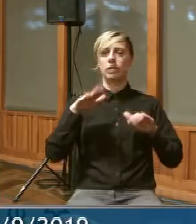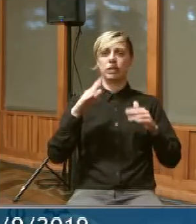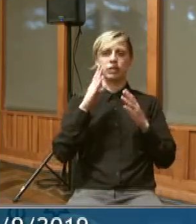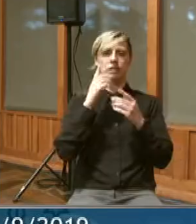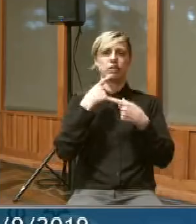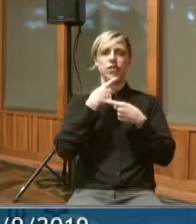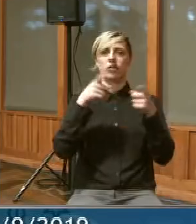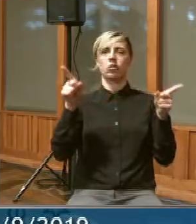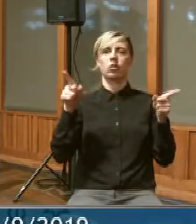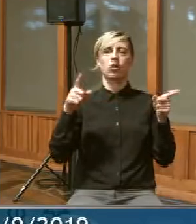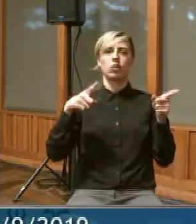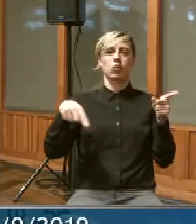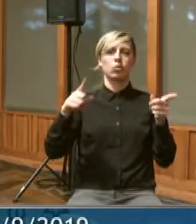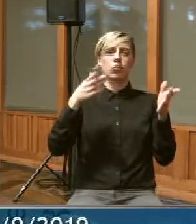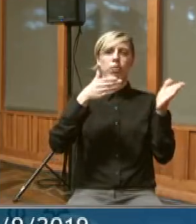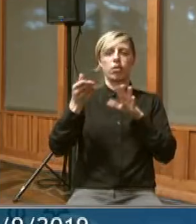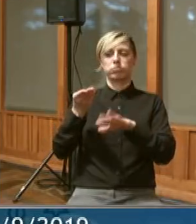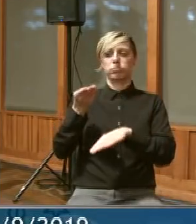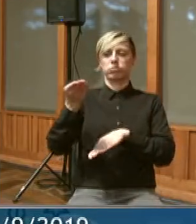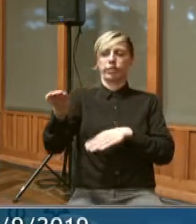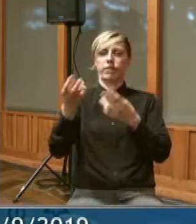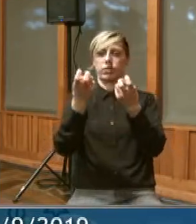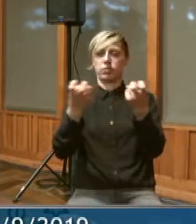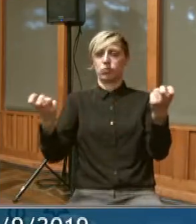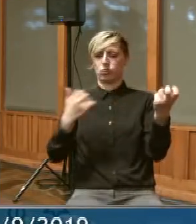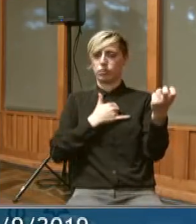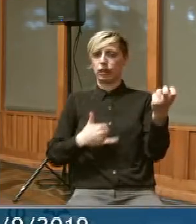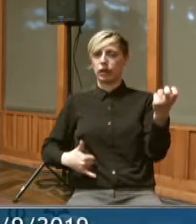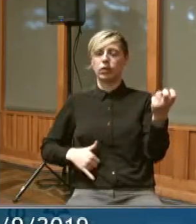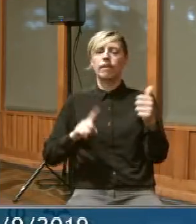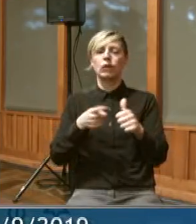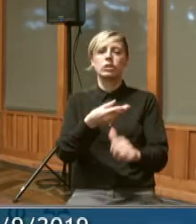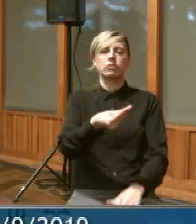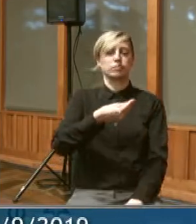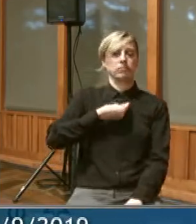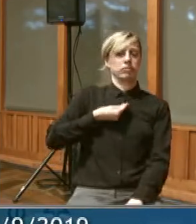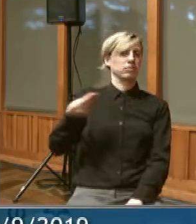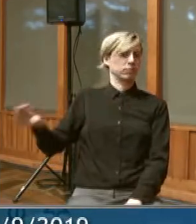MUCH. >> I DON'T THINK WE STATED THIS BEFORE. IF YOU HAVE SOMETHING TO HAND TO